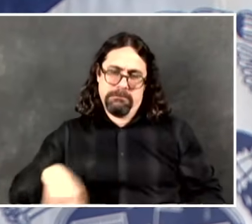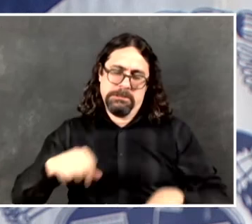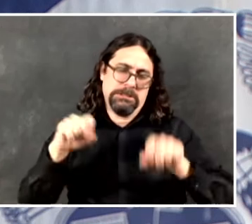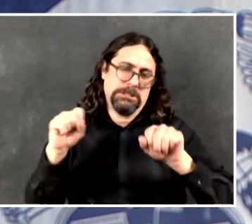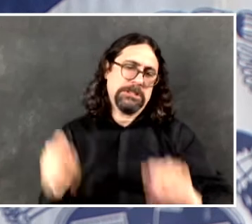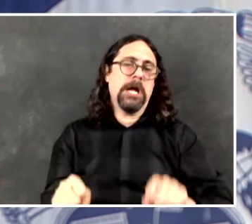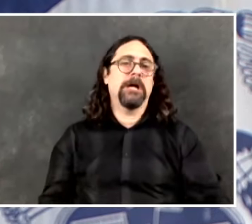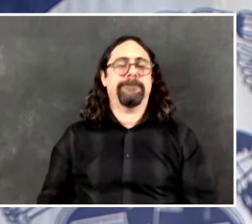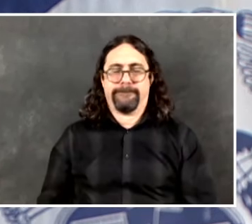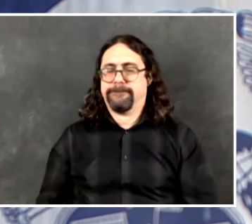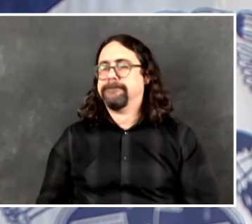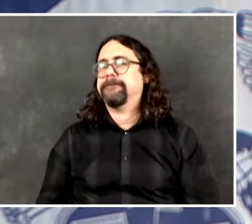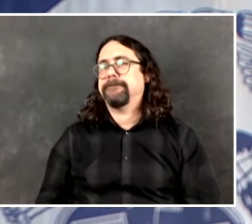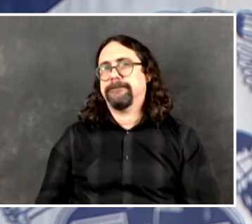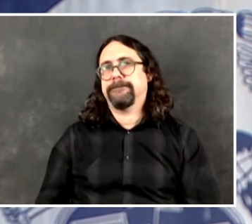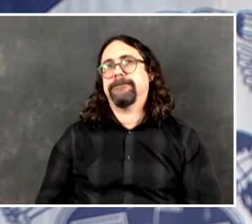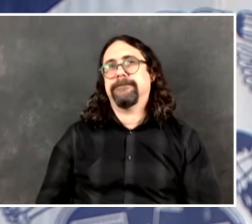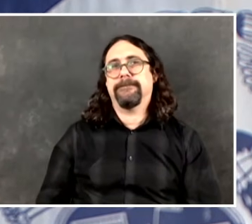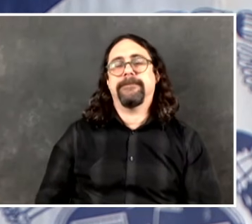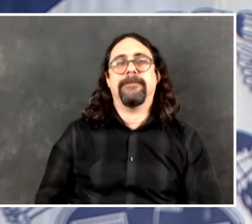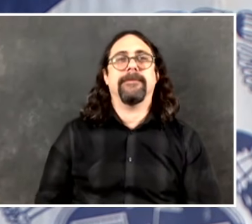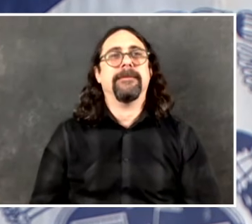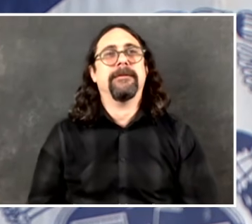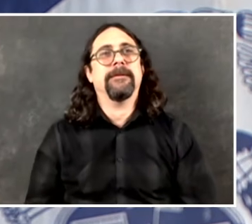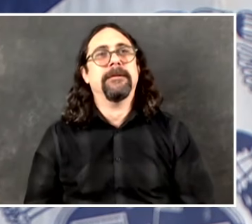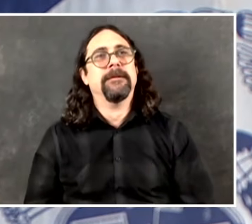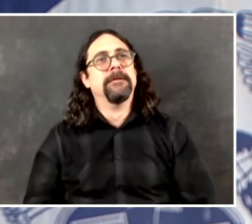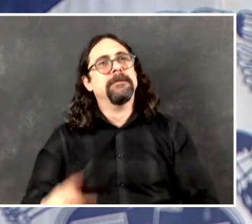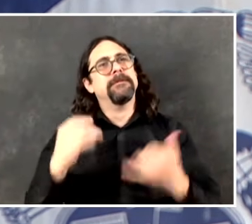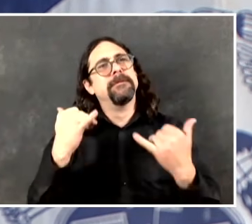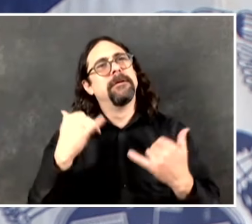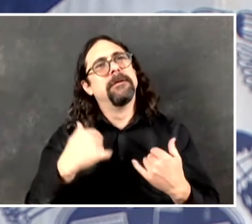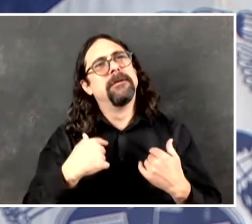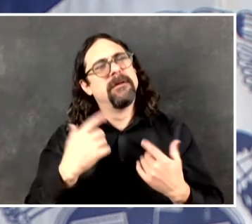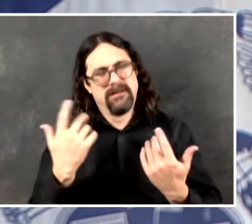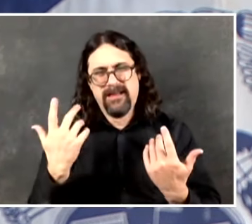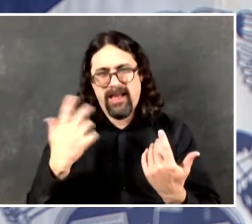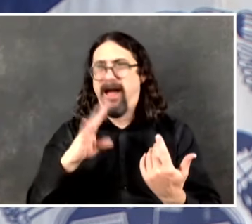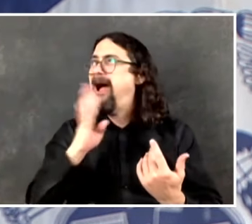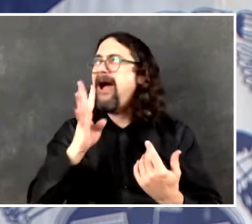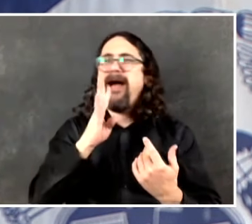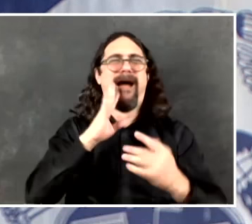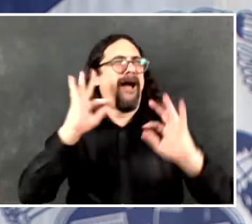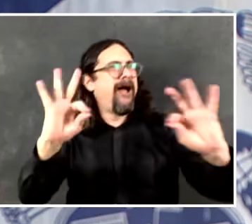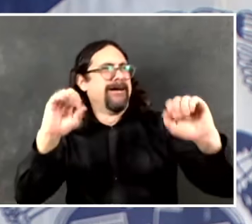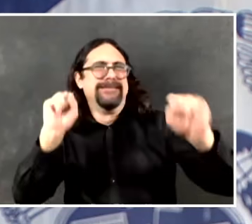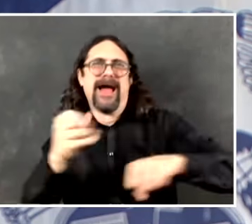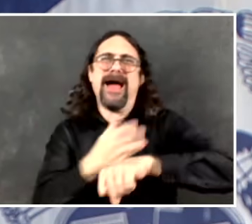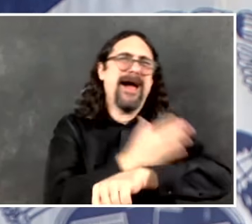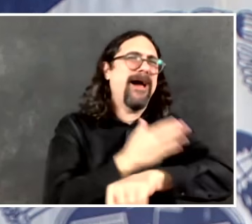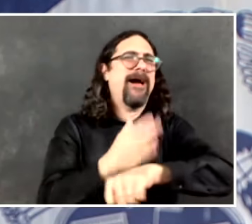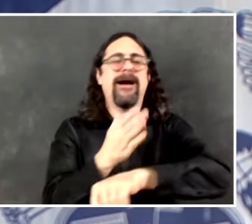KMAE. SO DATOY'M I GOING TO START TALKING TO YOU ABOUT HOW WE'RE GOING TO APPROACH THIS. THIS IS GOING TO